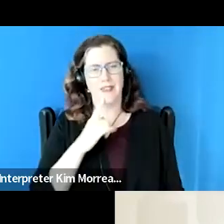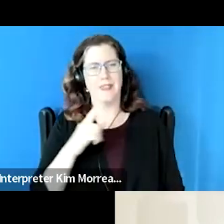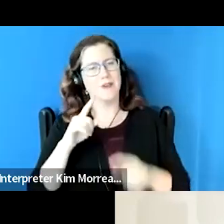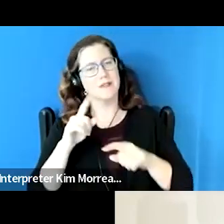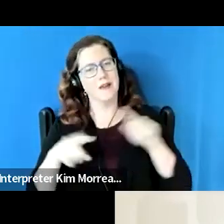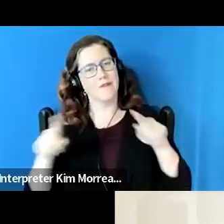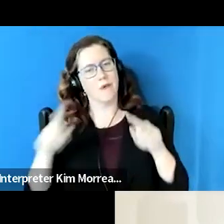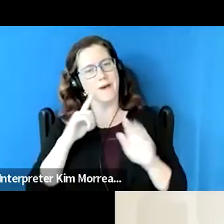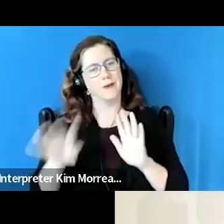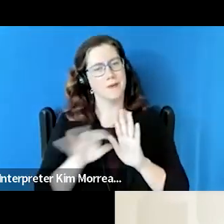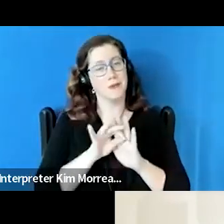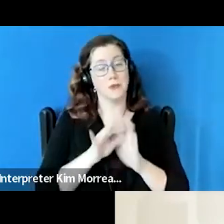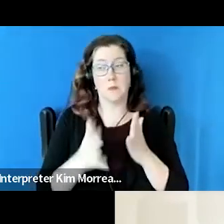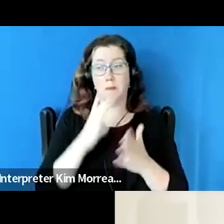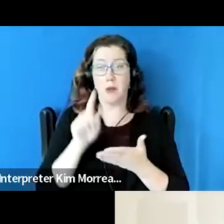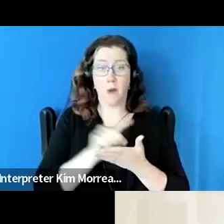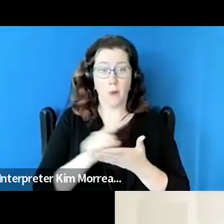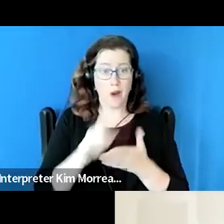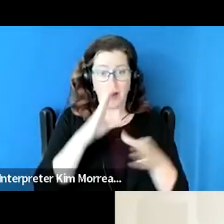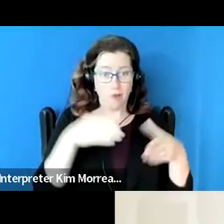So one week might be focused around doing chair yoga.